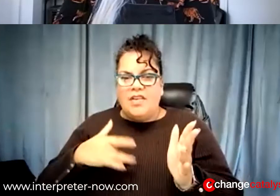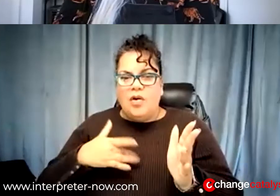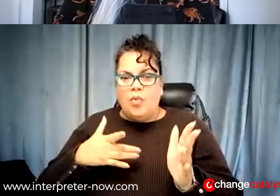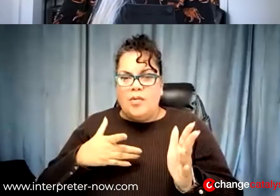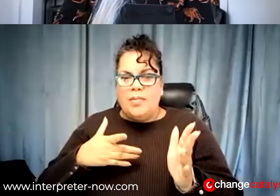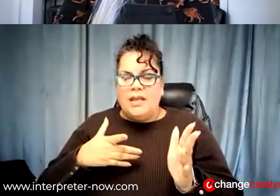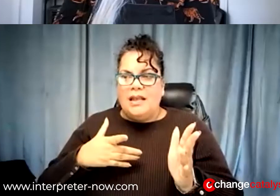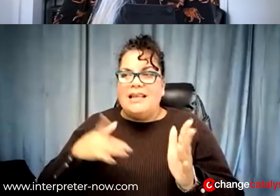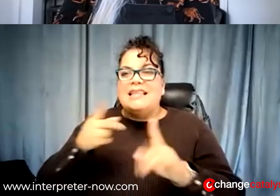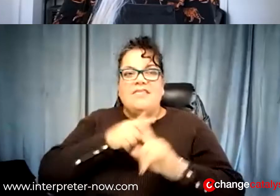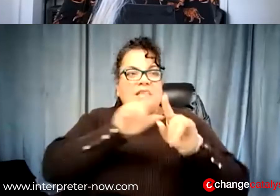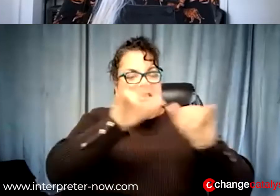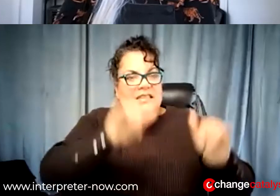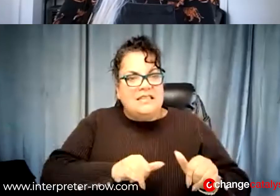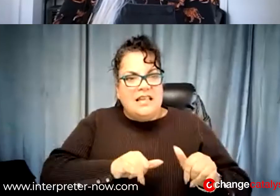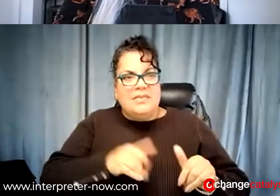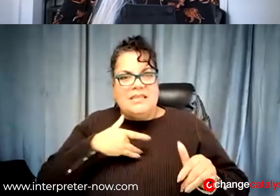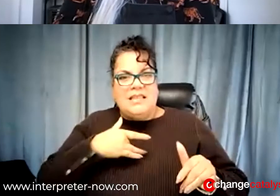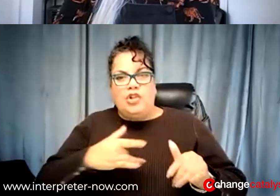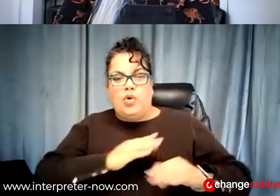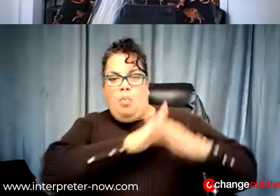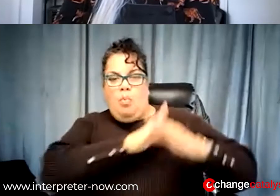and different expectations that aren't serving us.